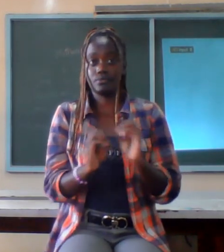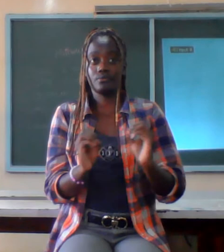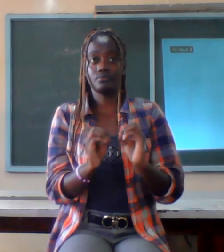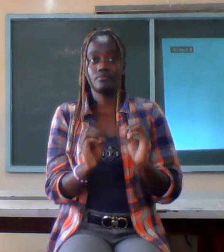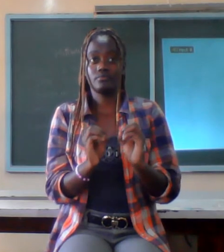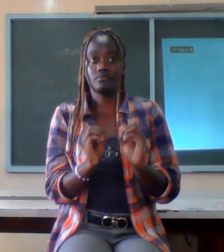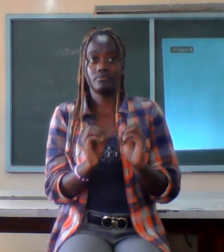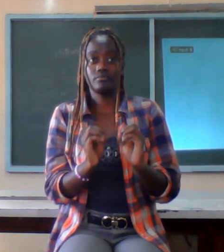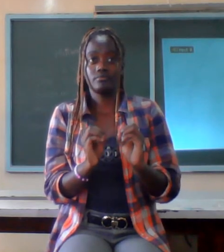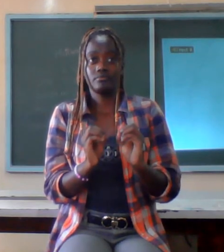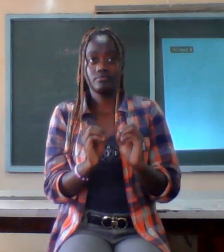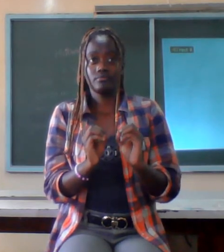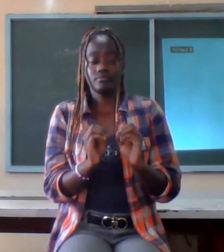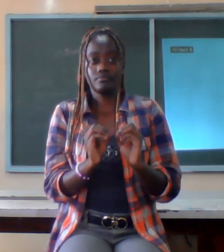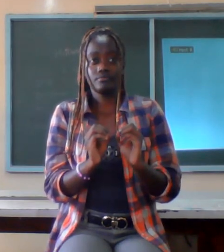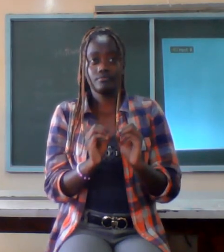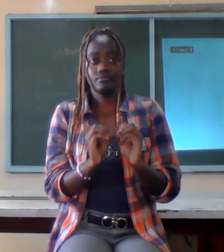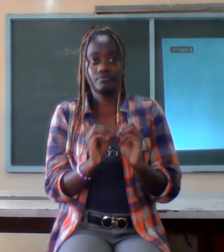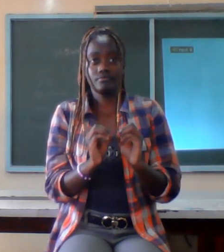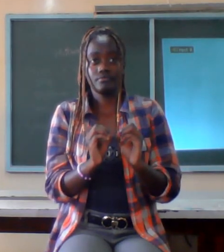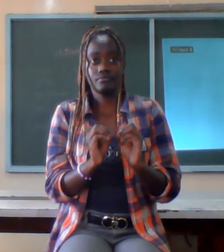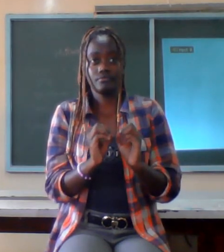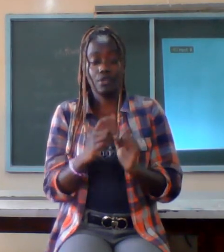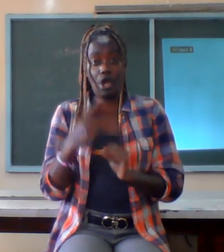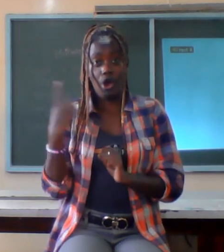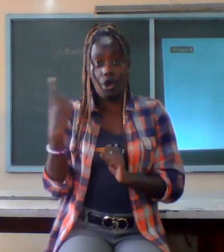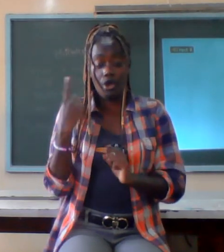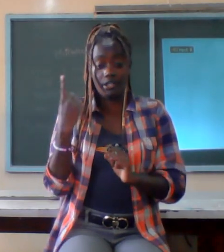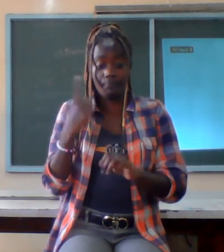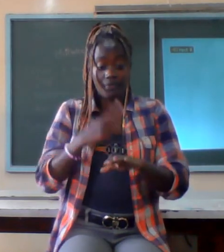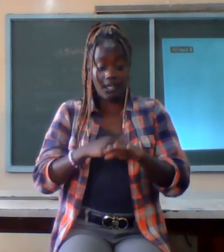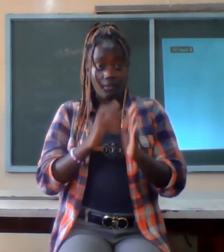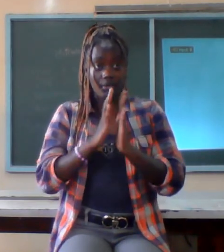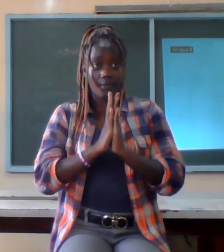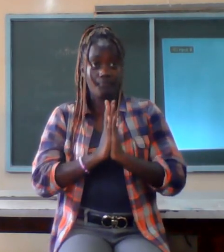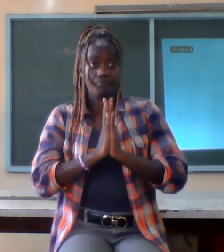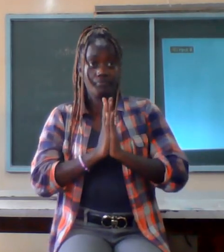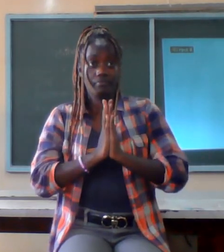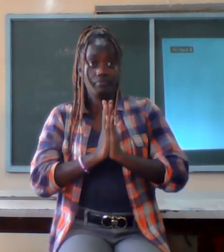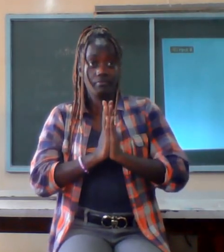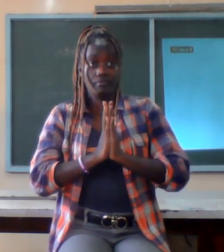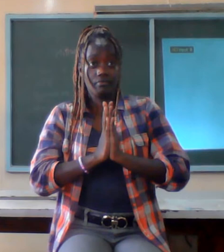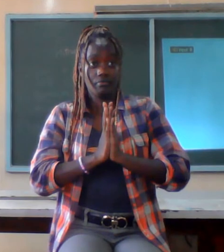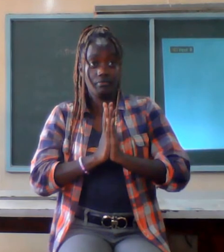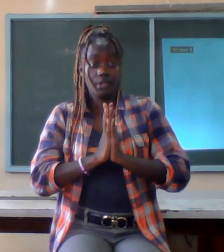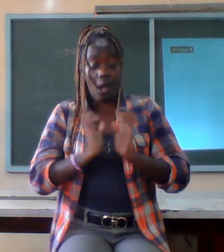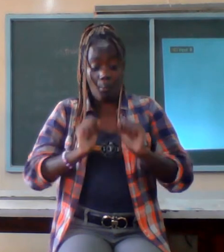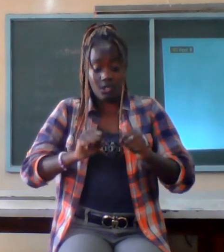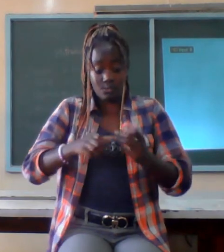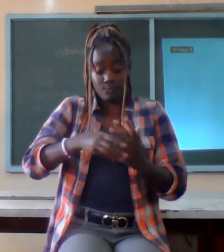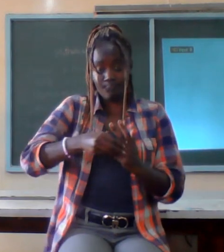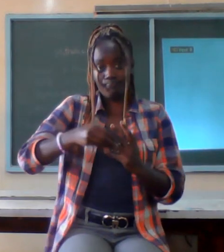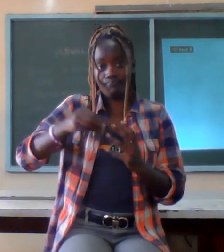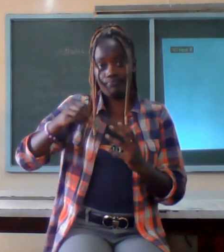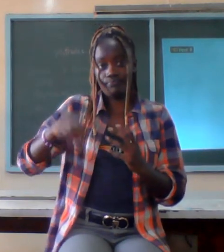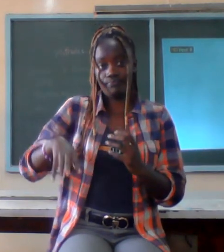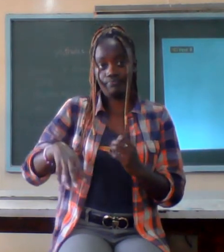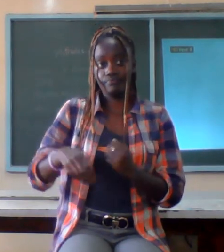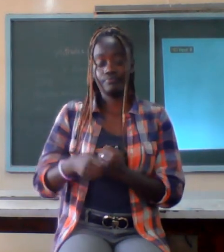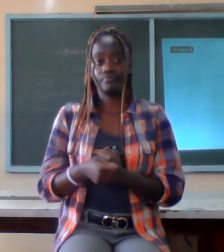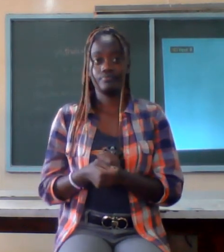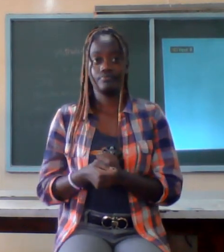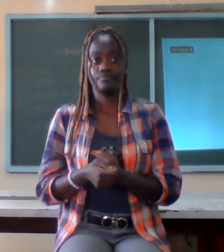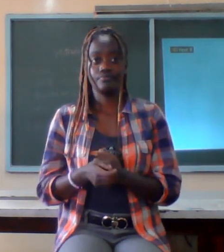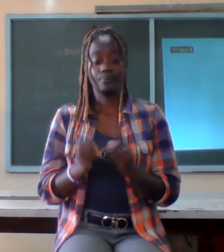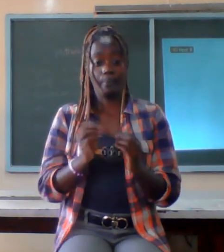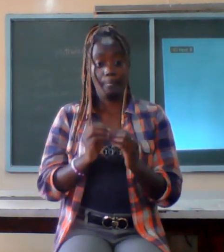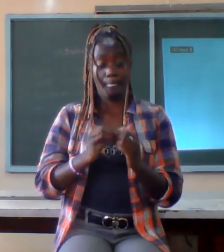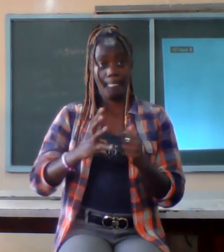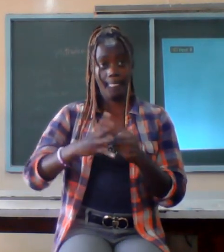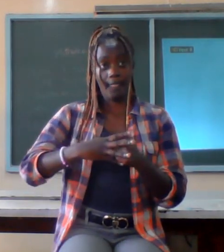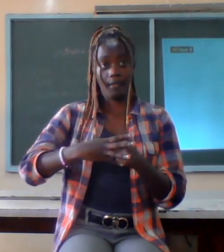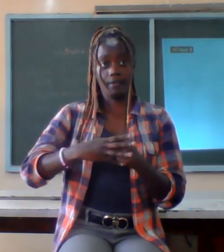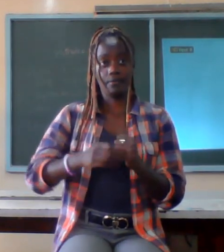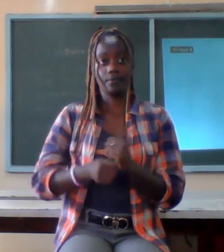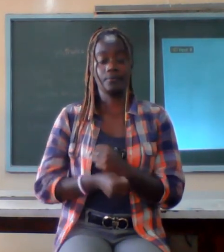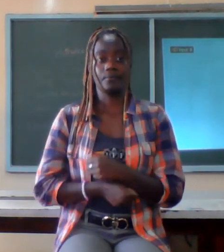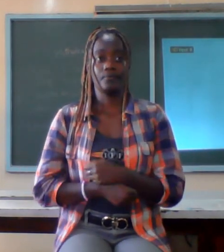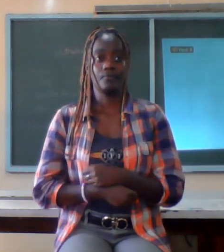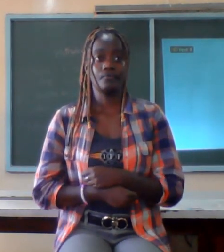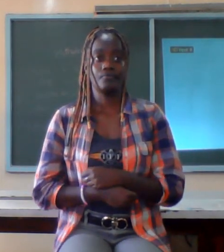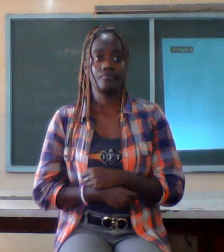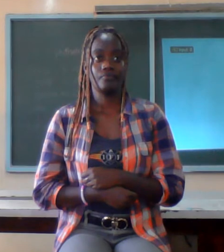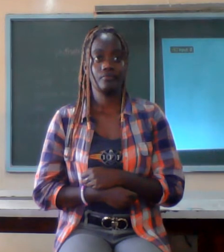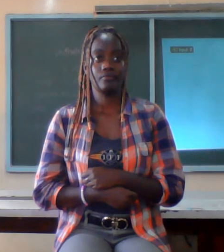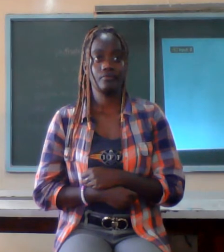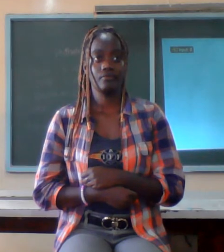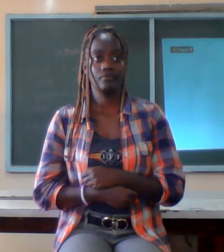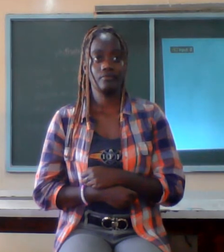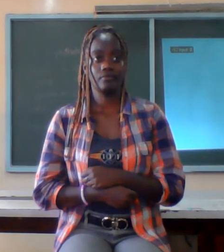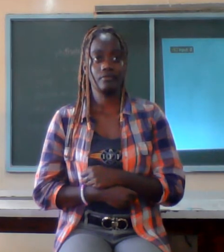to life marriage is not a contract